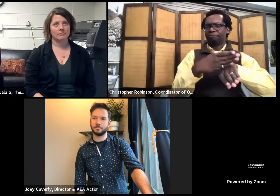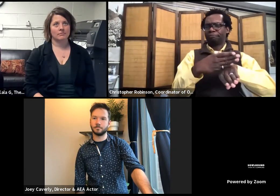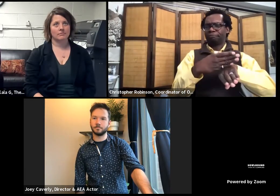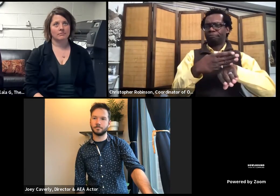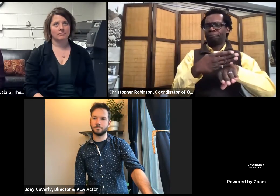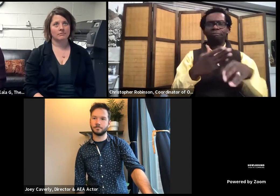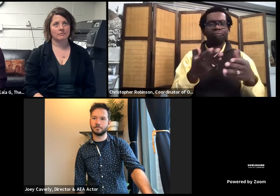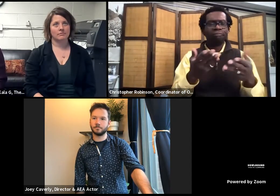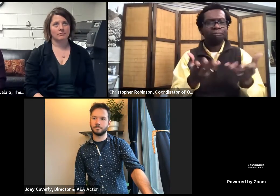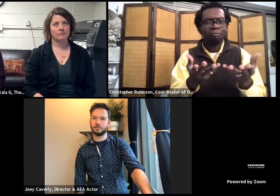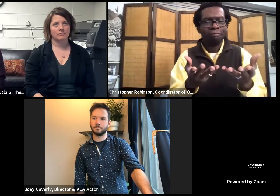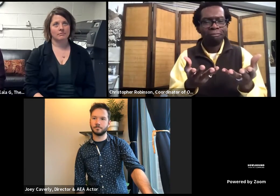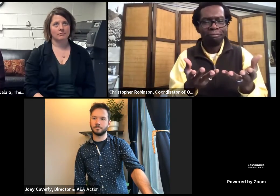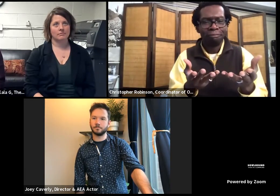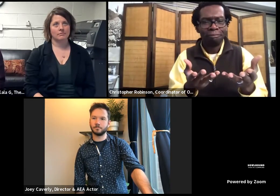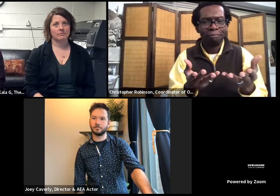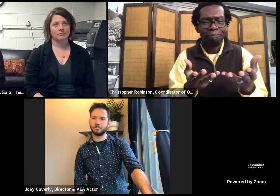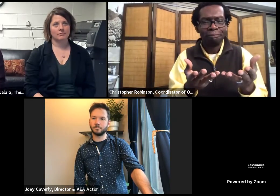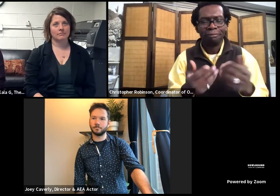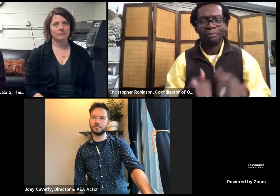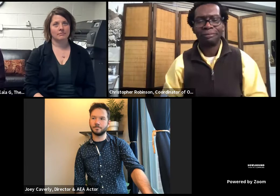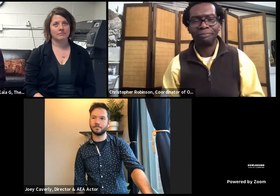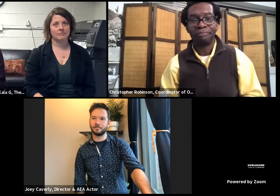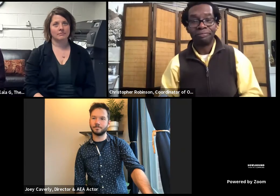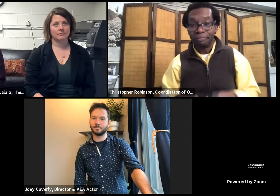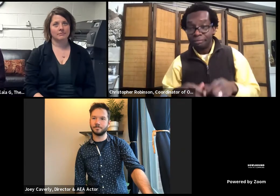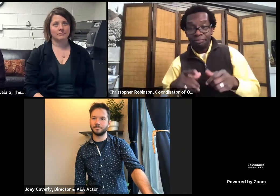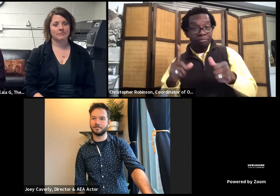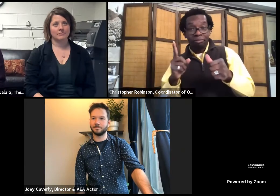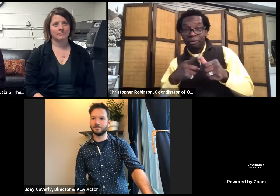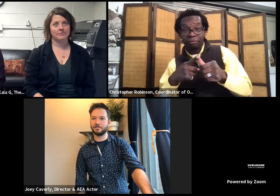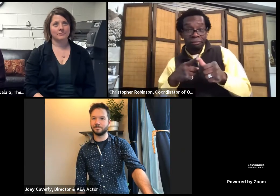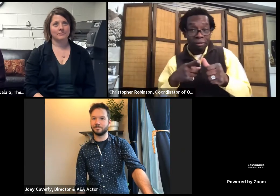that should be improved to make it more friendly